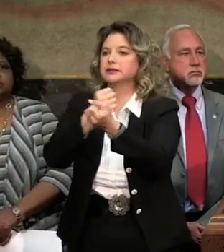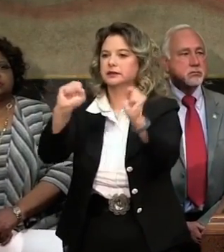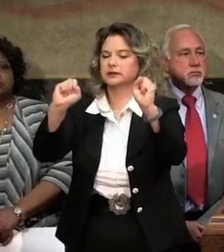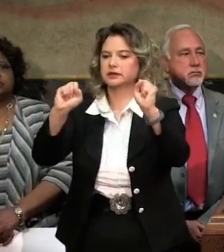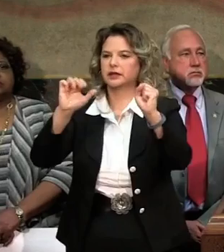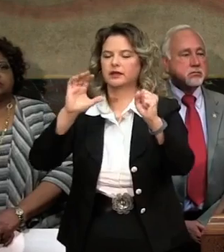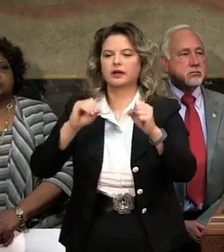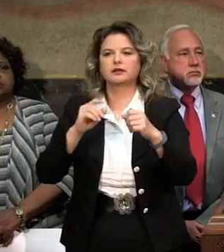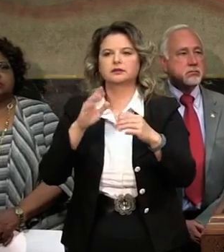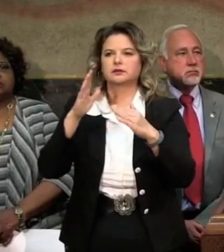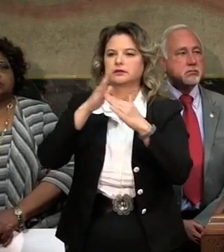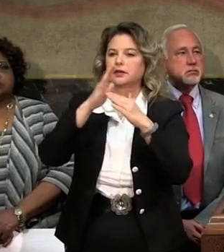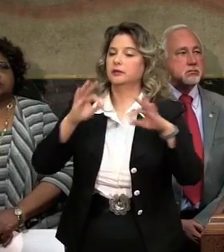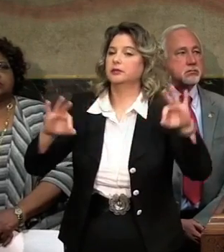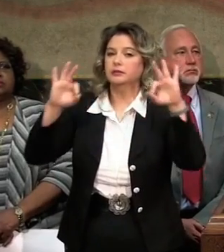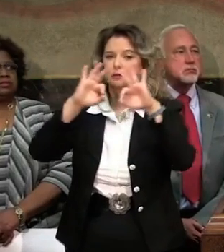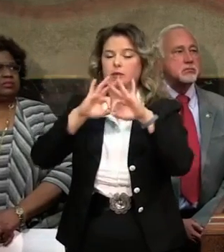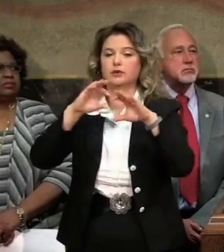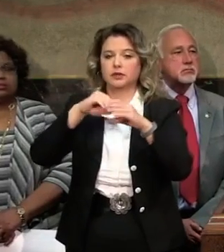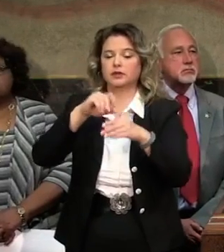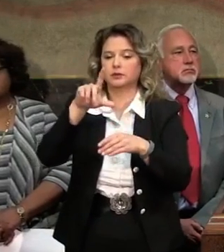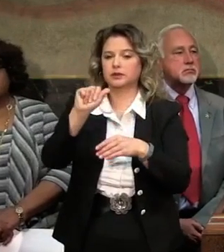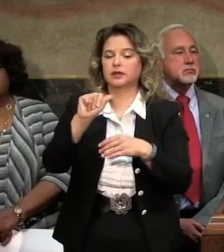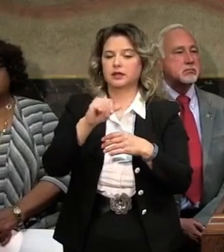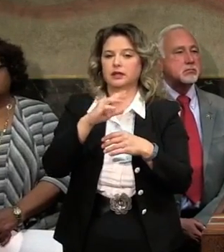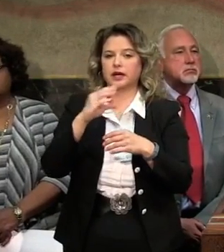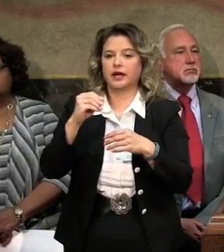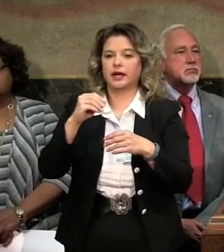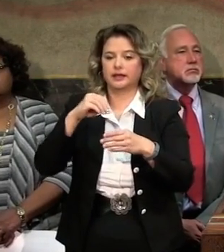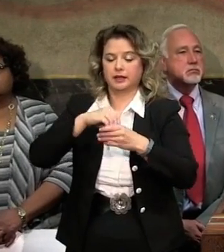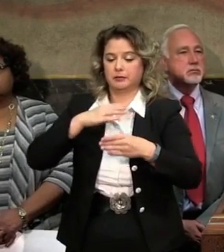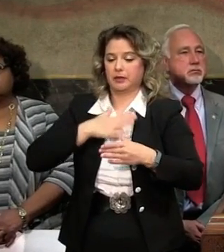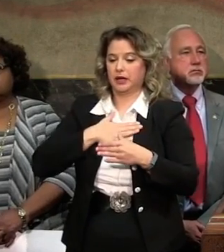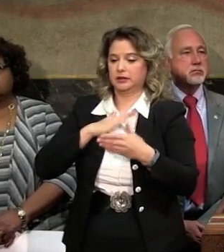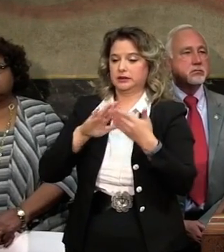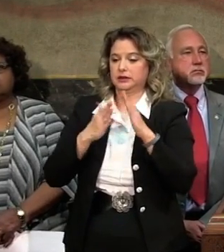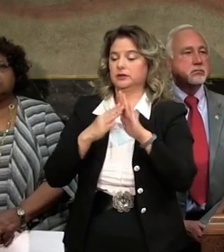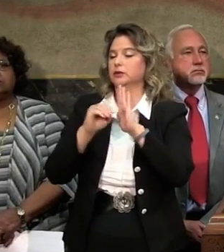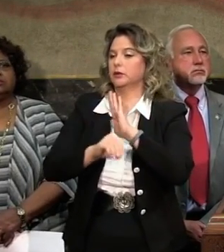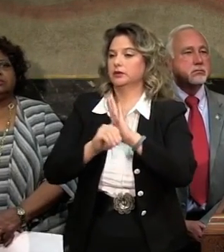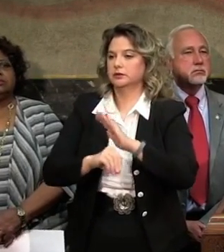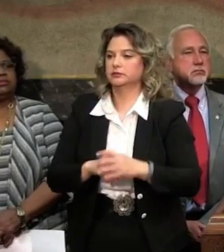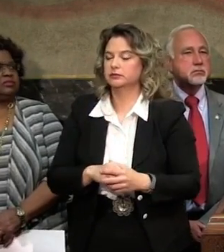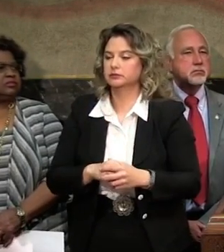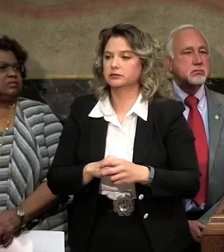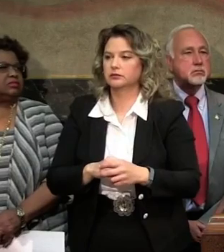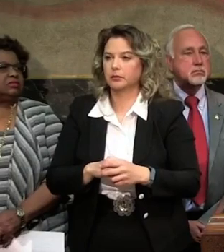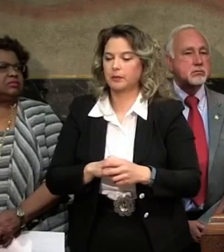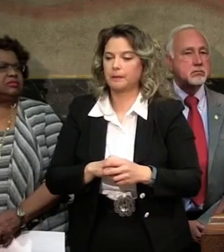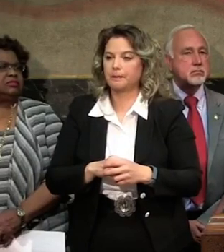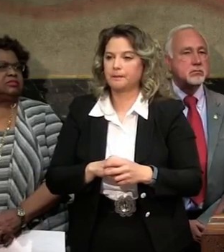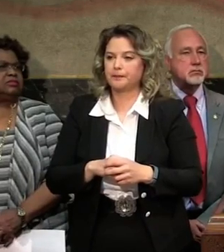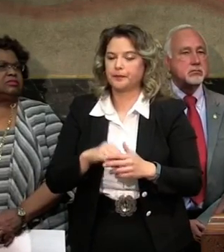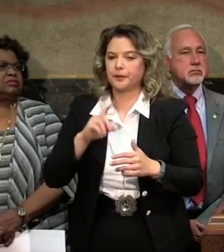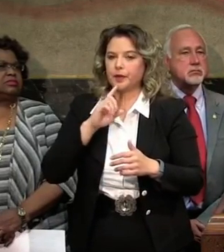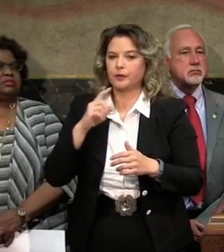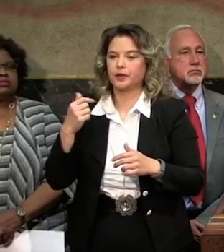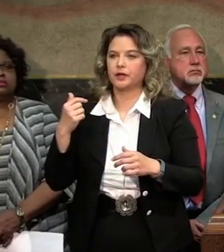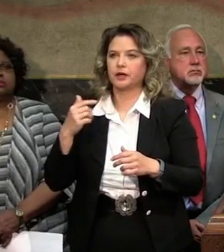Louisiana and the most pressing matter in my city of New Orleans I've spent the vast majority of my adult life